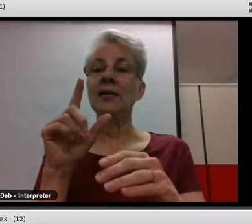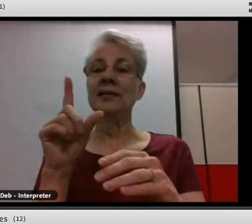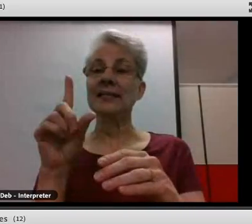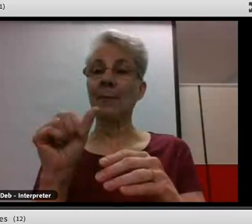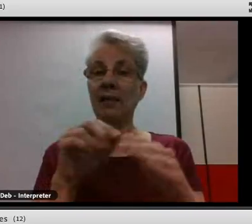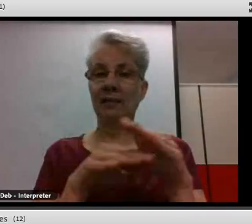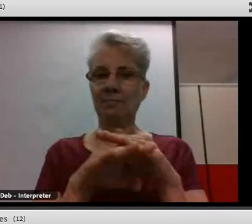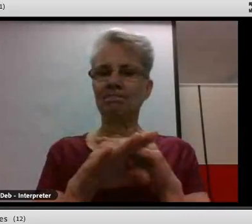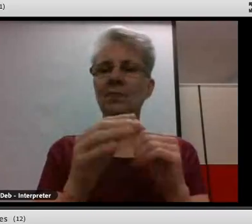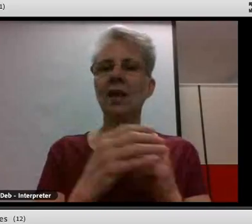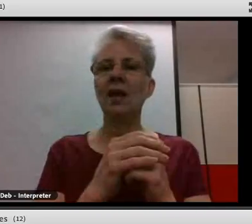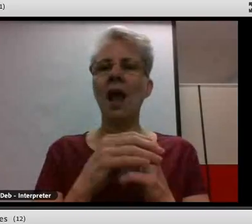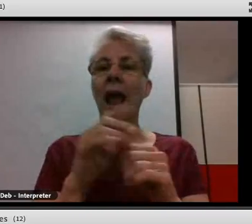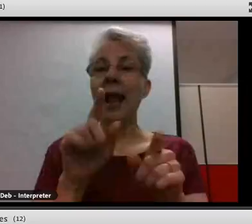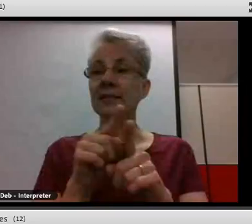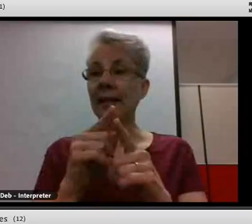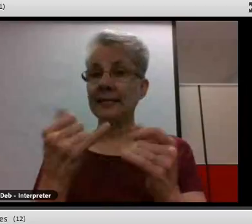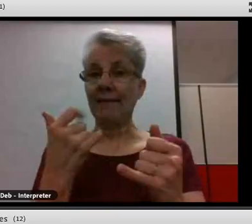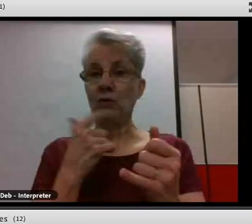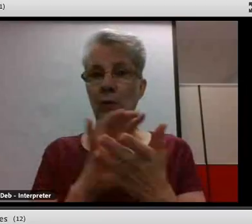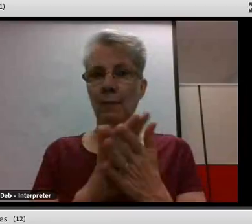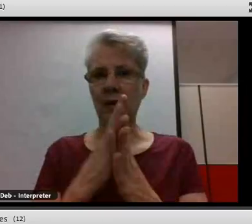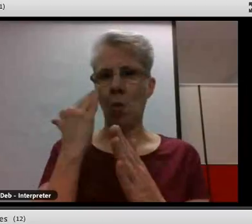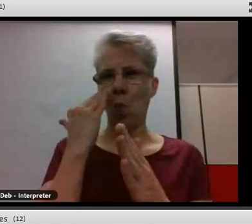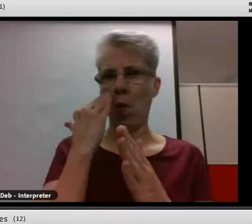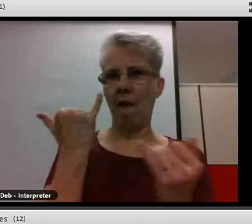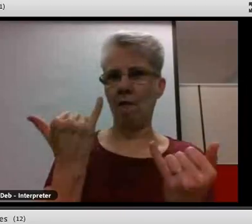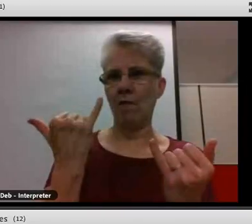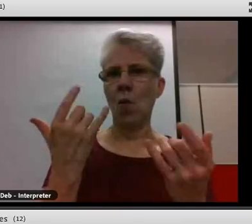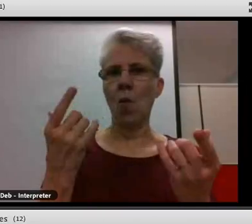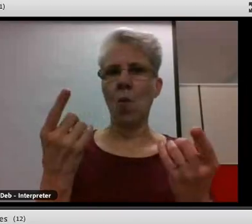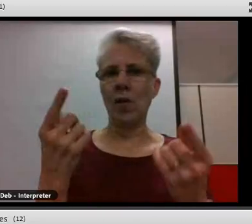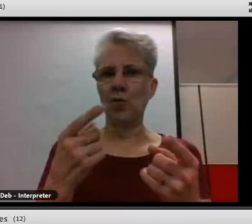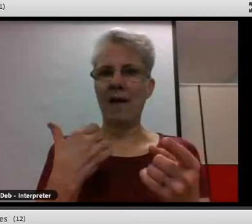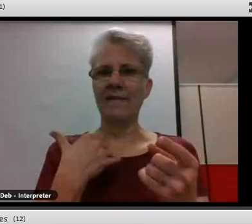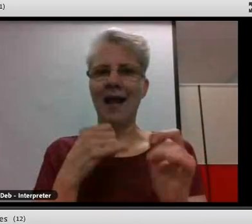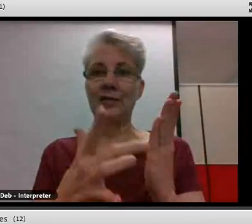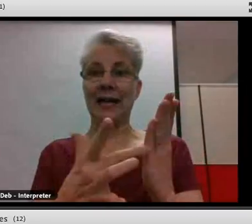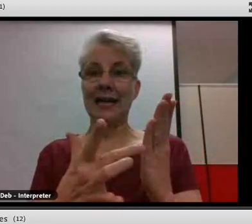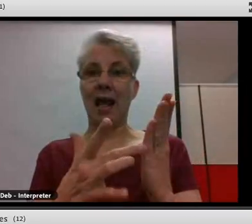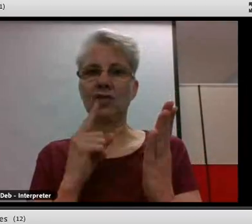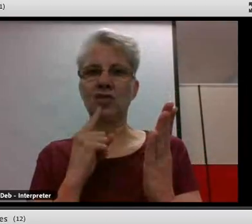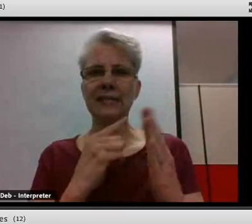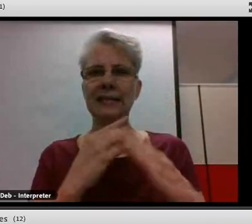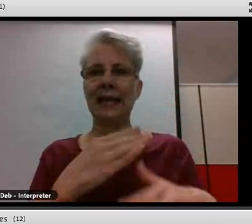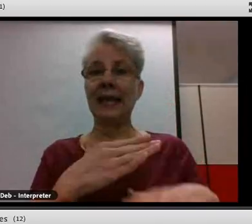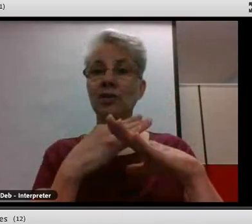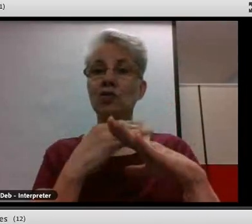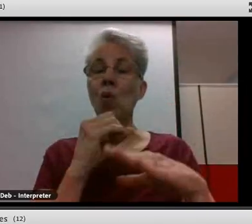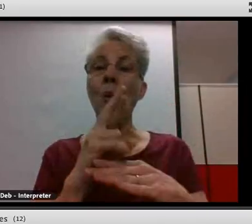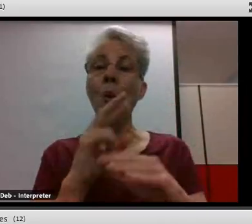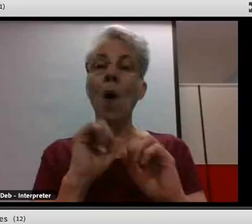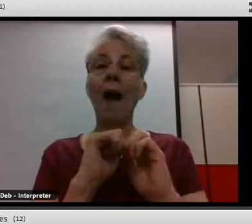how can you make your libraries accessible architecturally and that's kind of what most people focus on